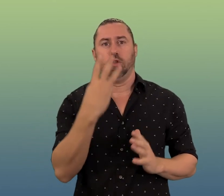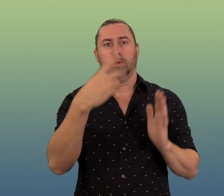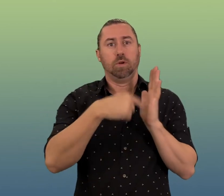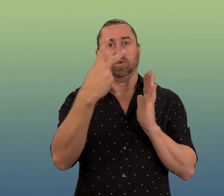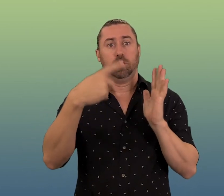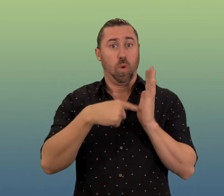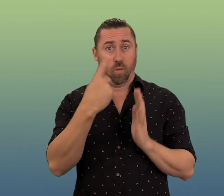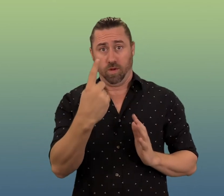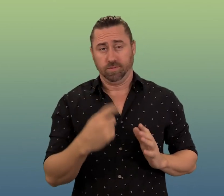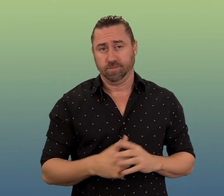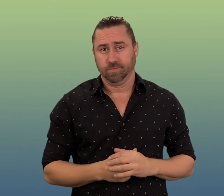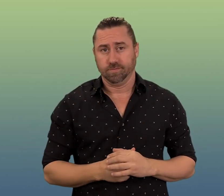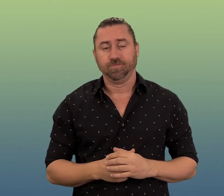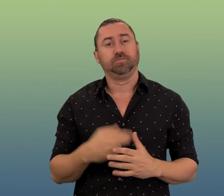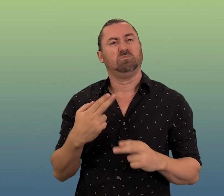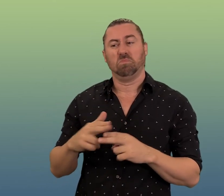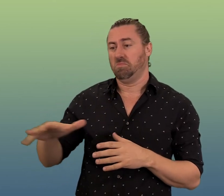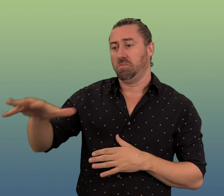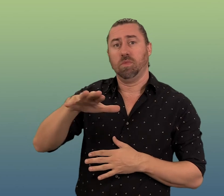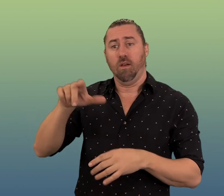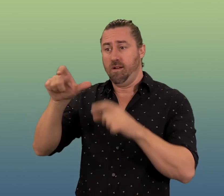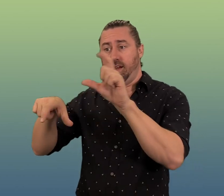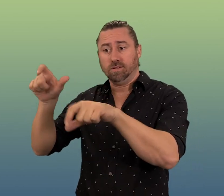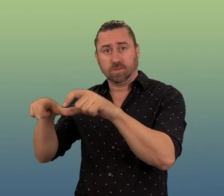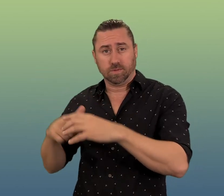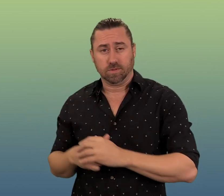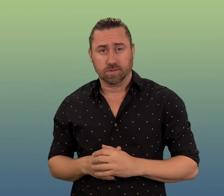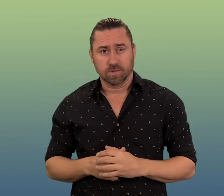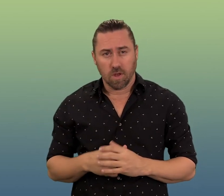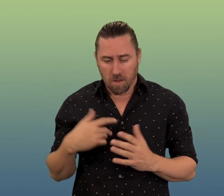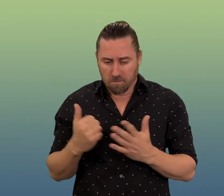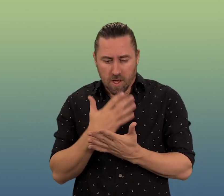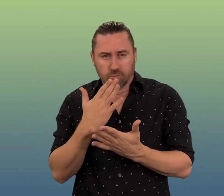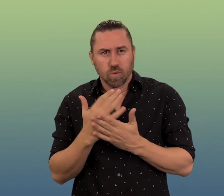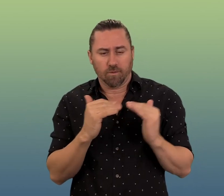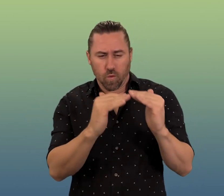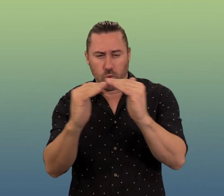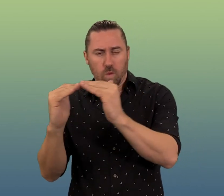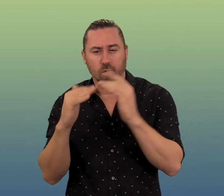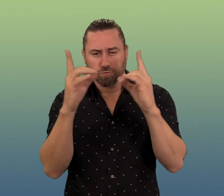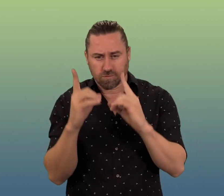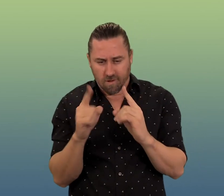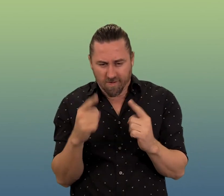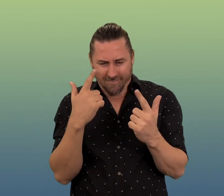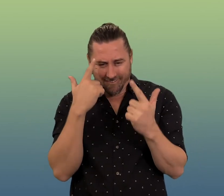Three point two point one. For our customers. Adopt universal design principles.